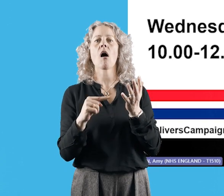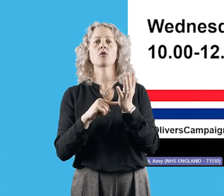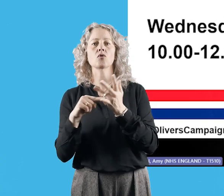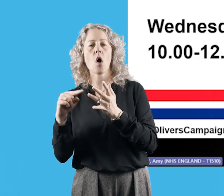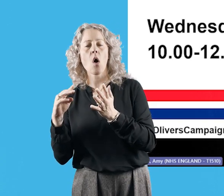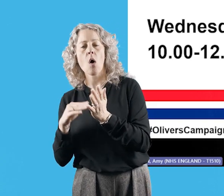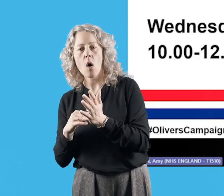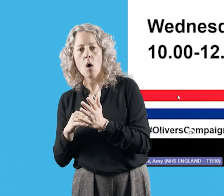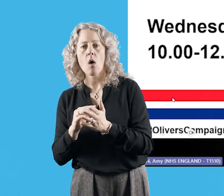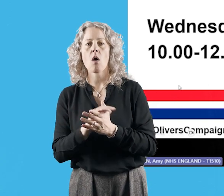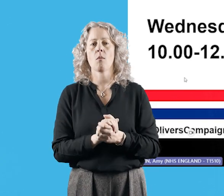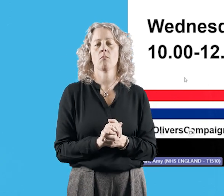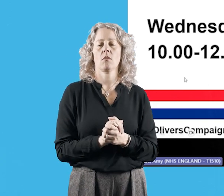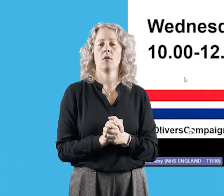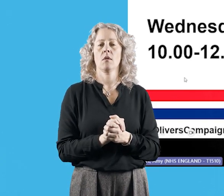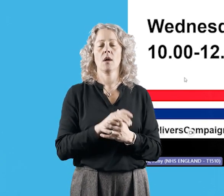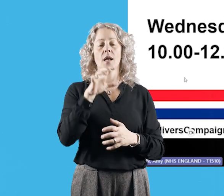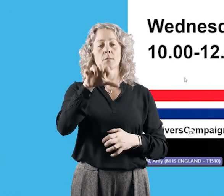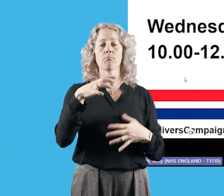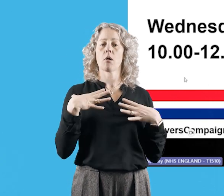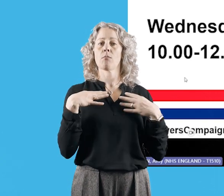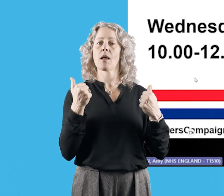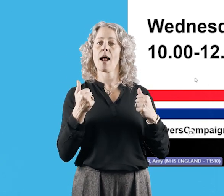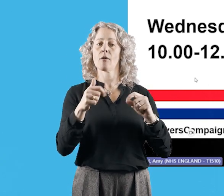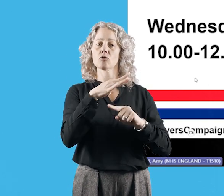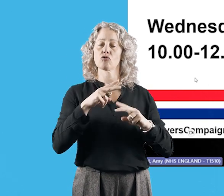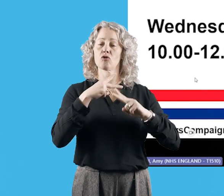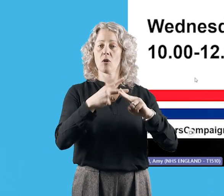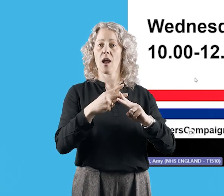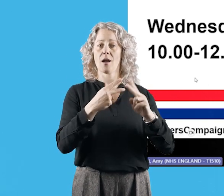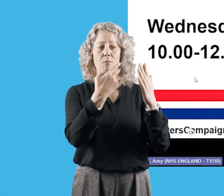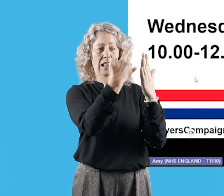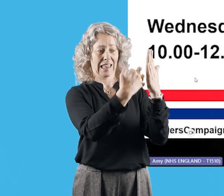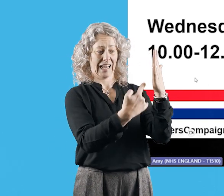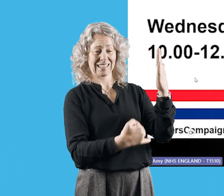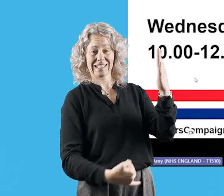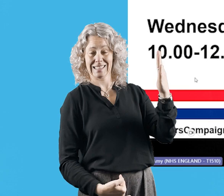and Social Care. The list goes on and on and through over five